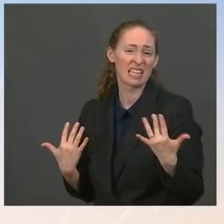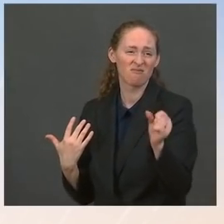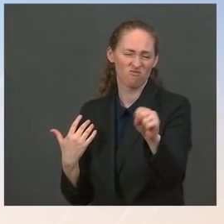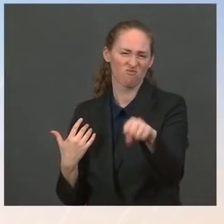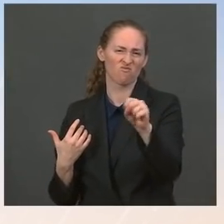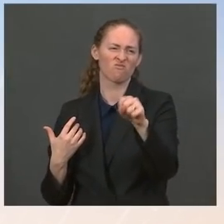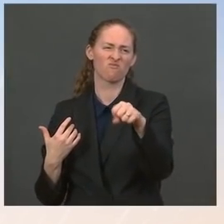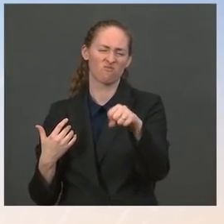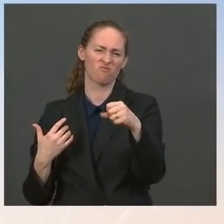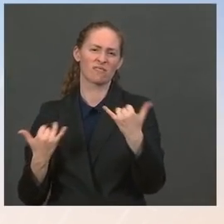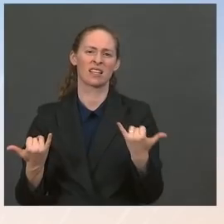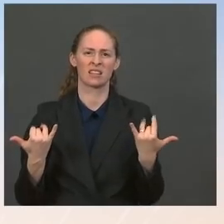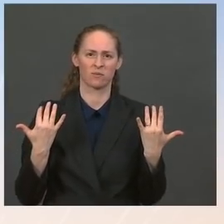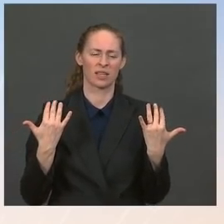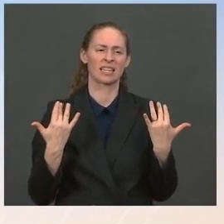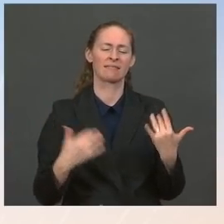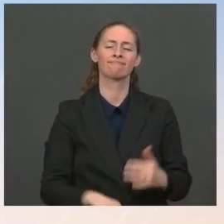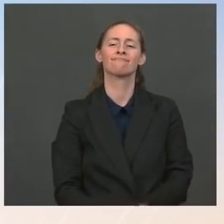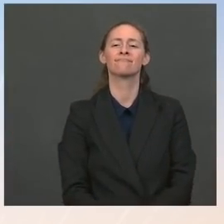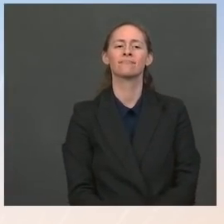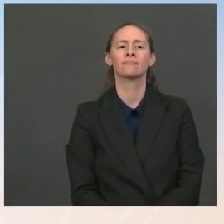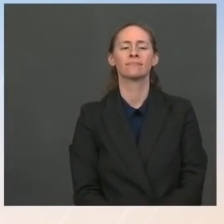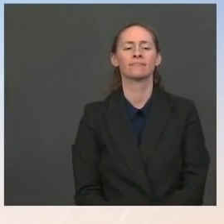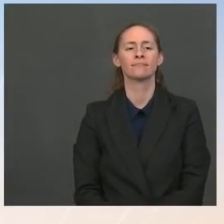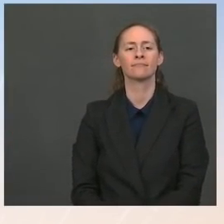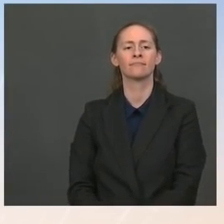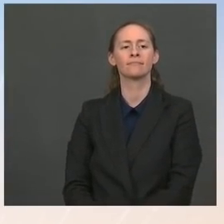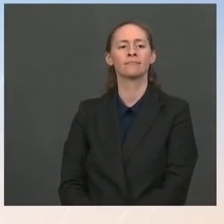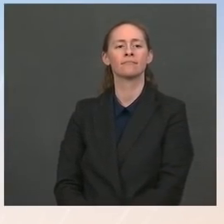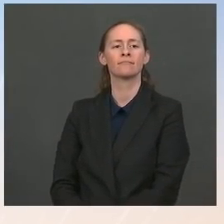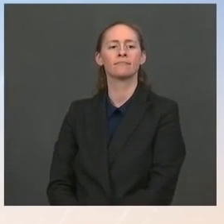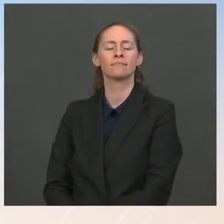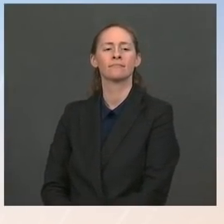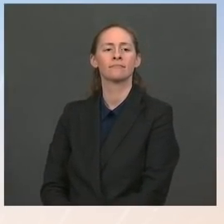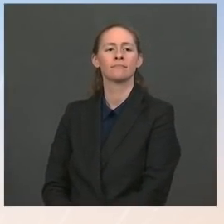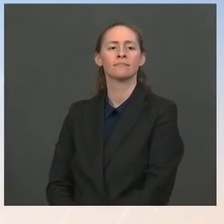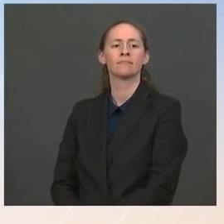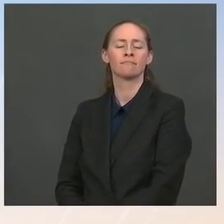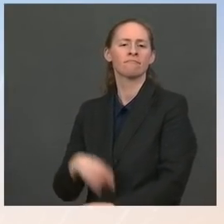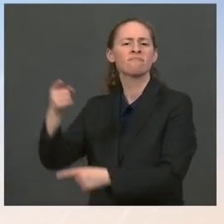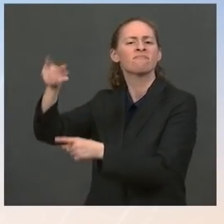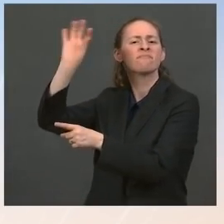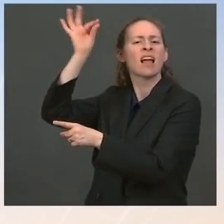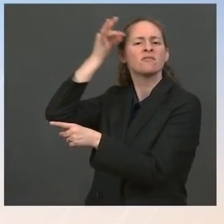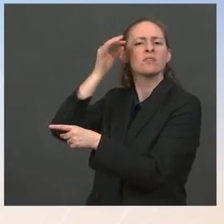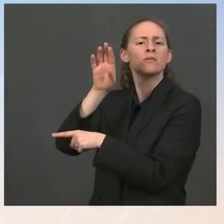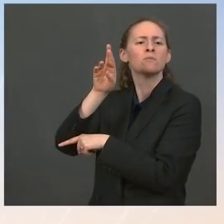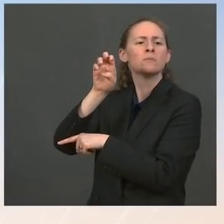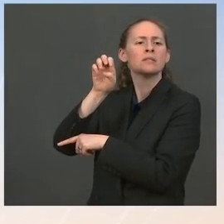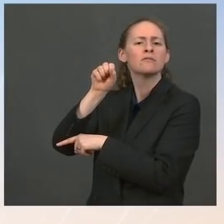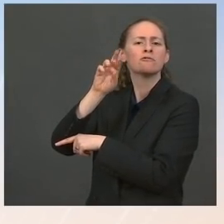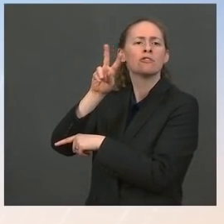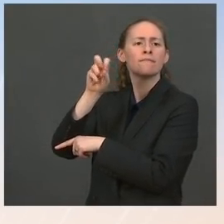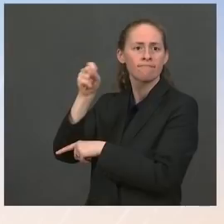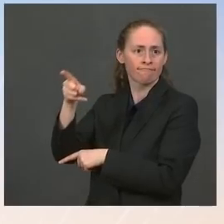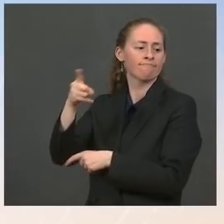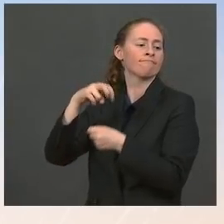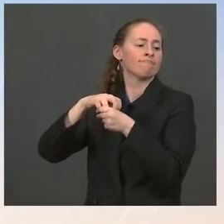The Press: And going back to the Fed question earlier, one of the members of the board announced his resignation today. Do you have any comment or reaction